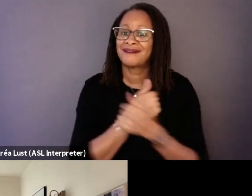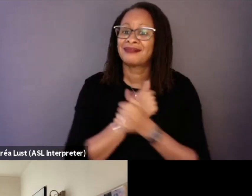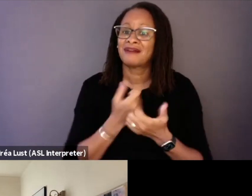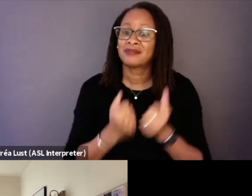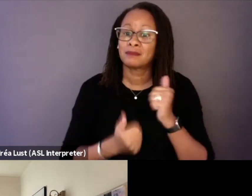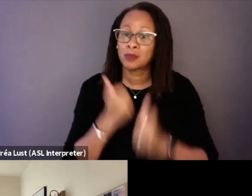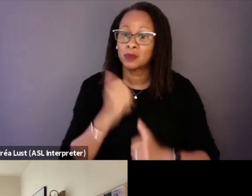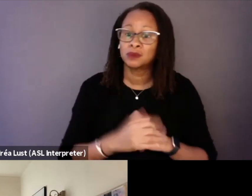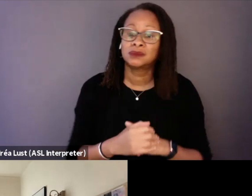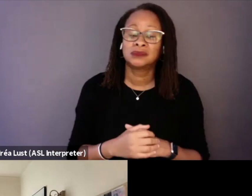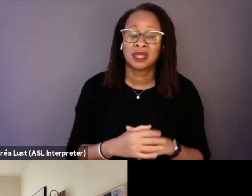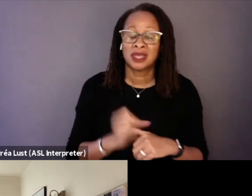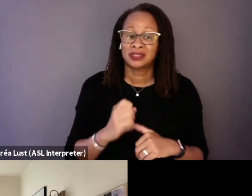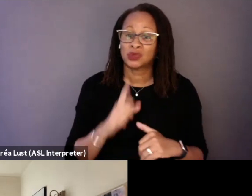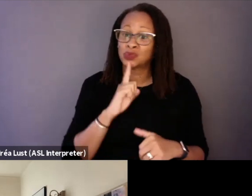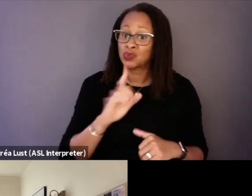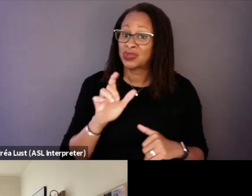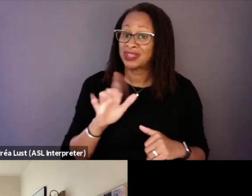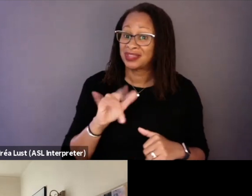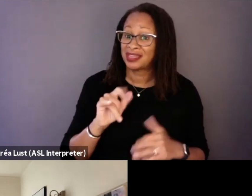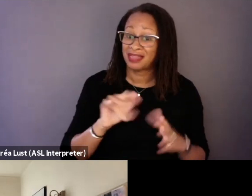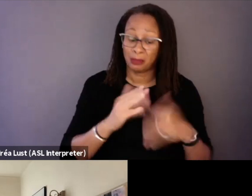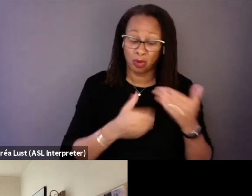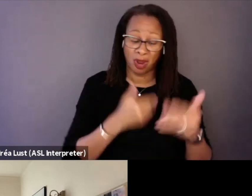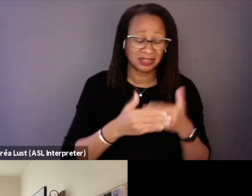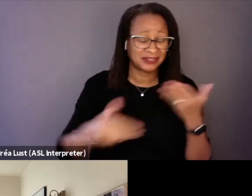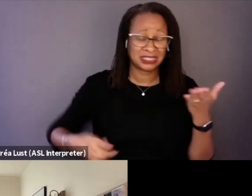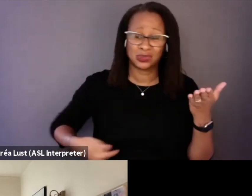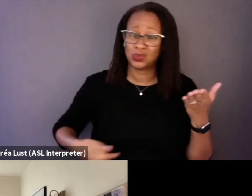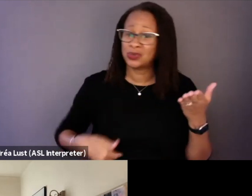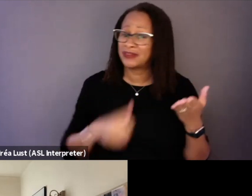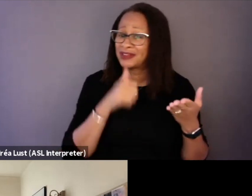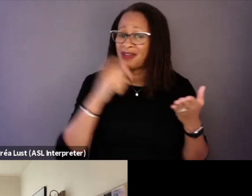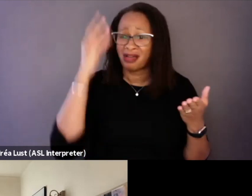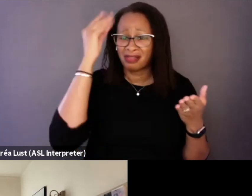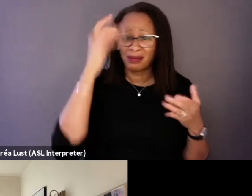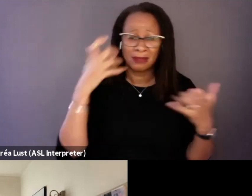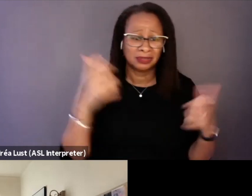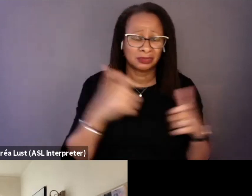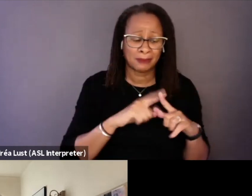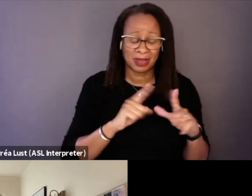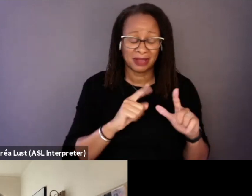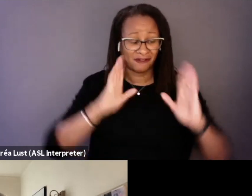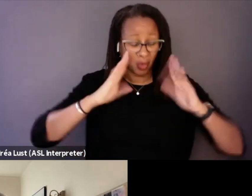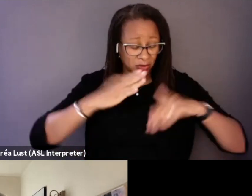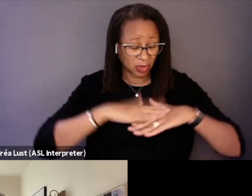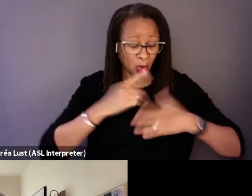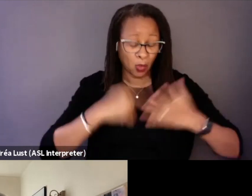and just really going for what was healing and what was moving.